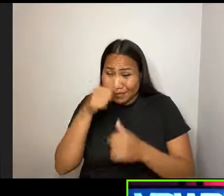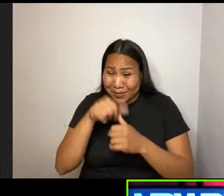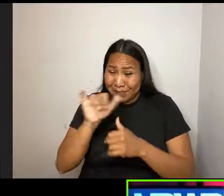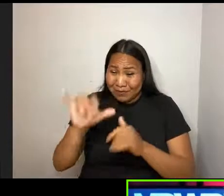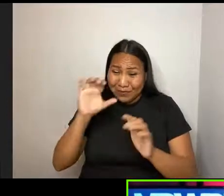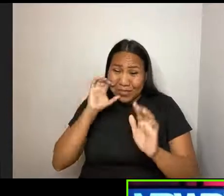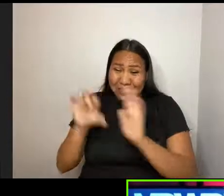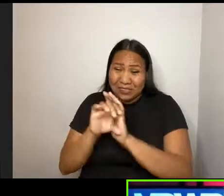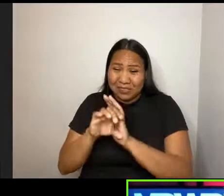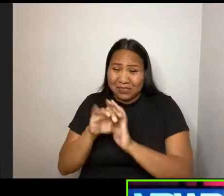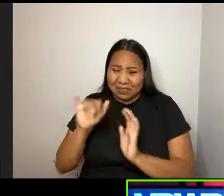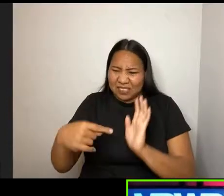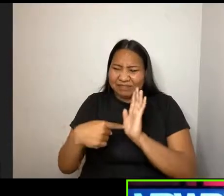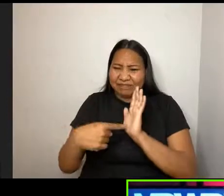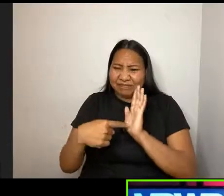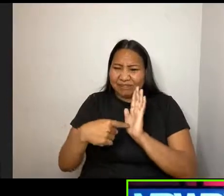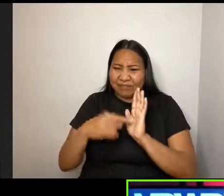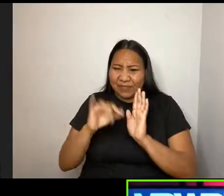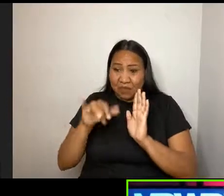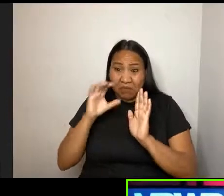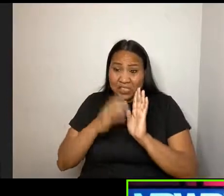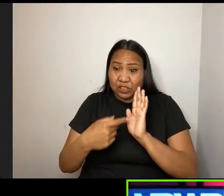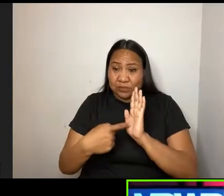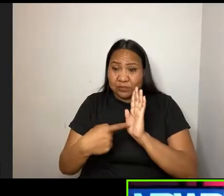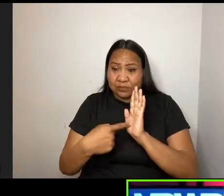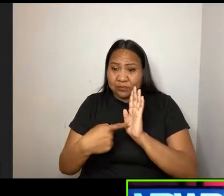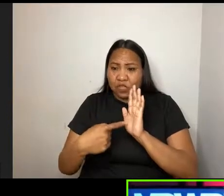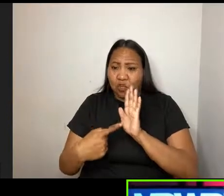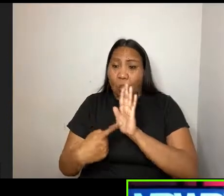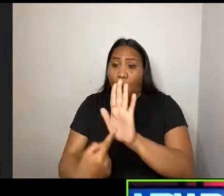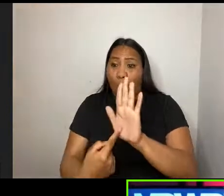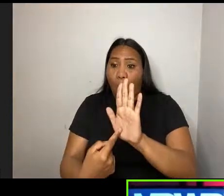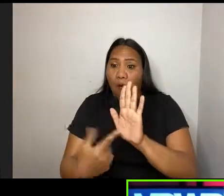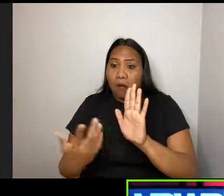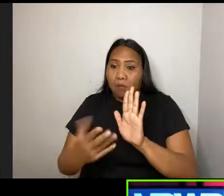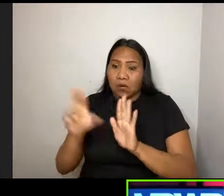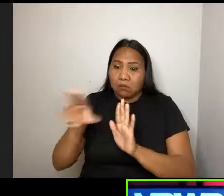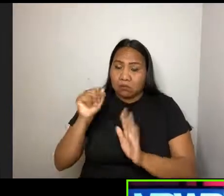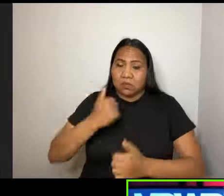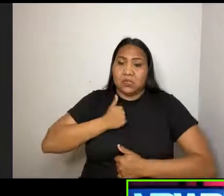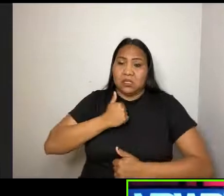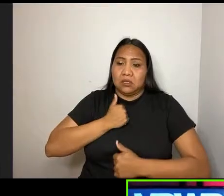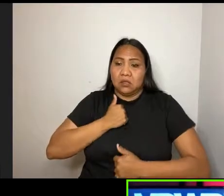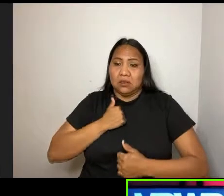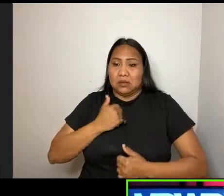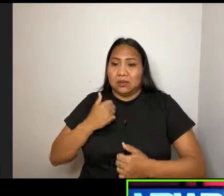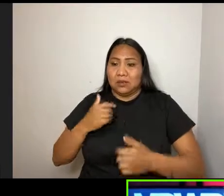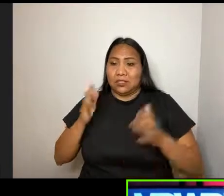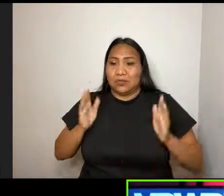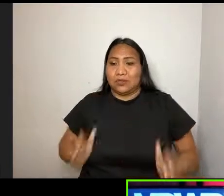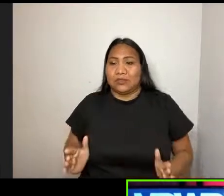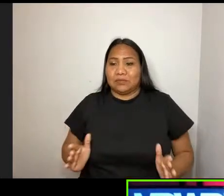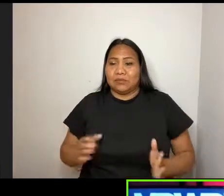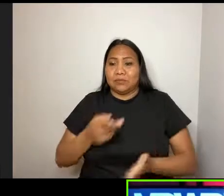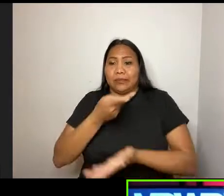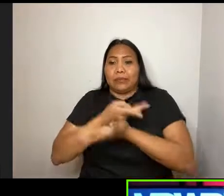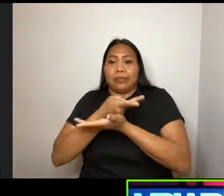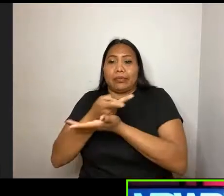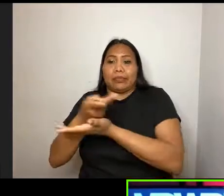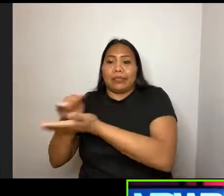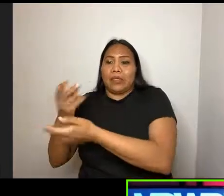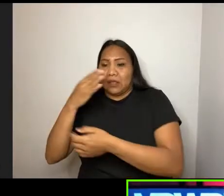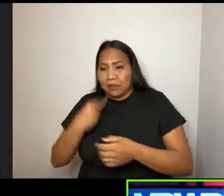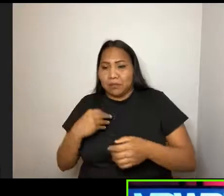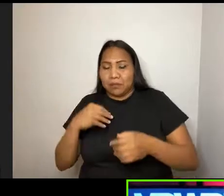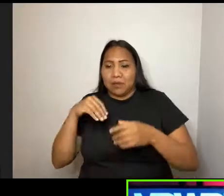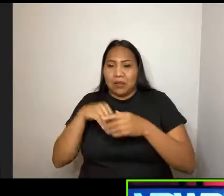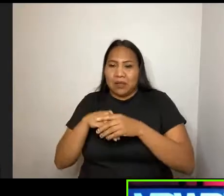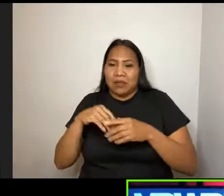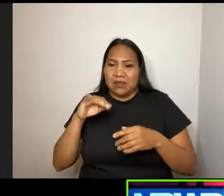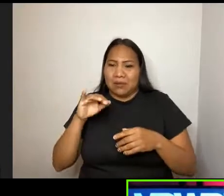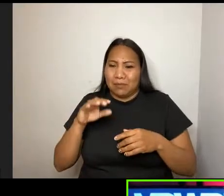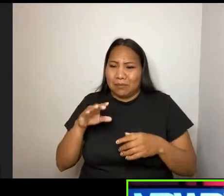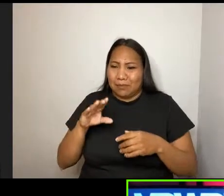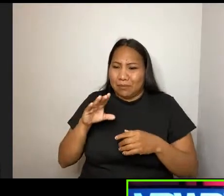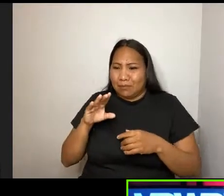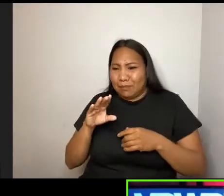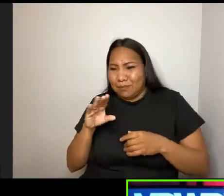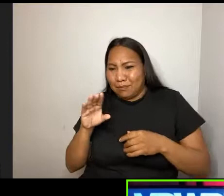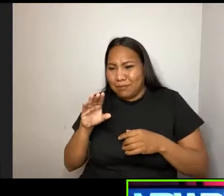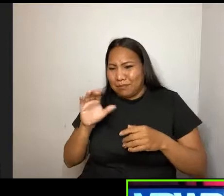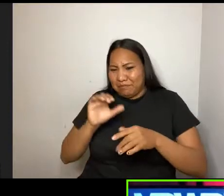all these soldiers sleeping in Monument Hall. They are sleeping at the foot of the sculptures and one